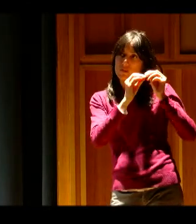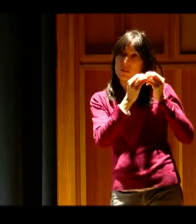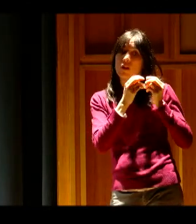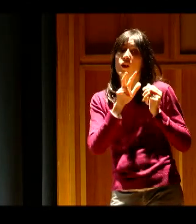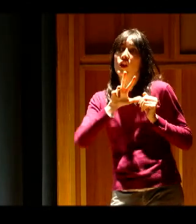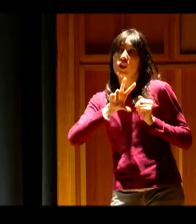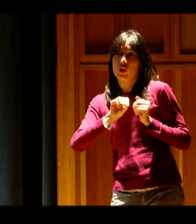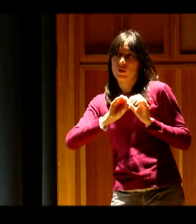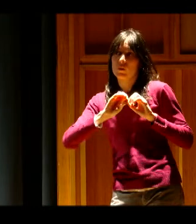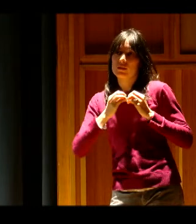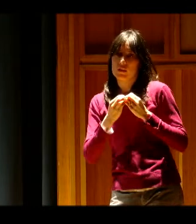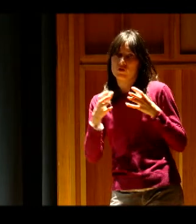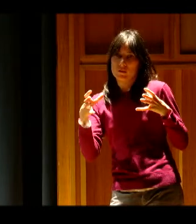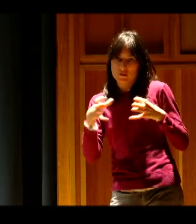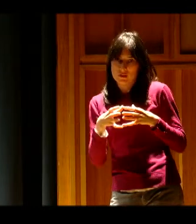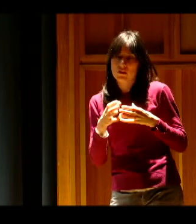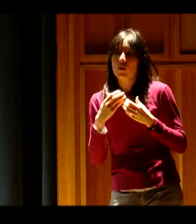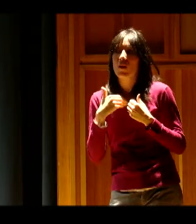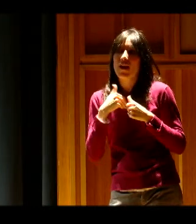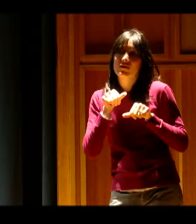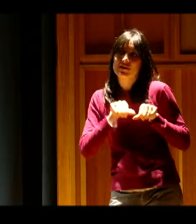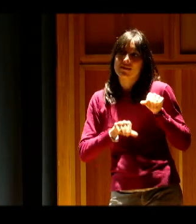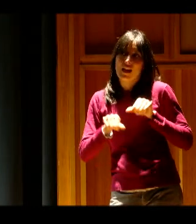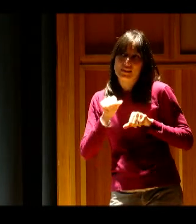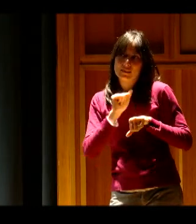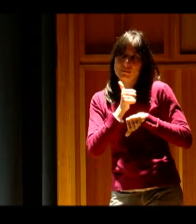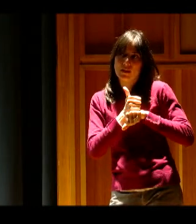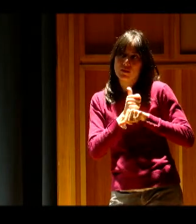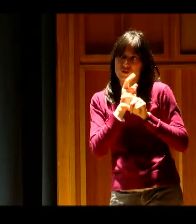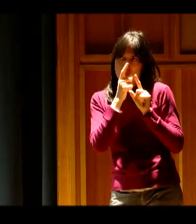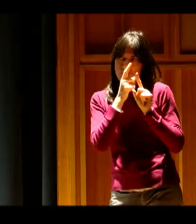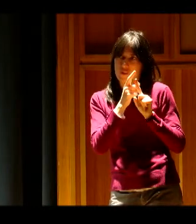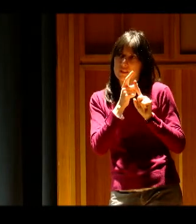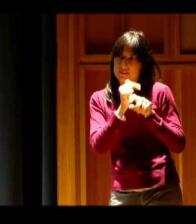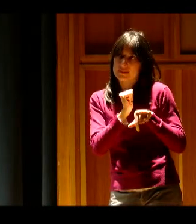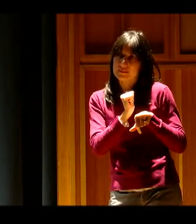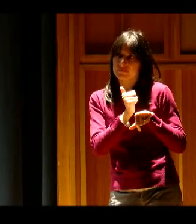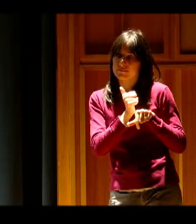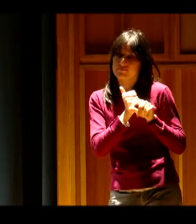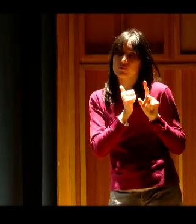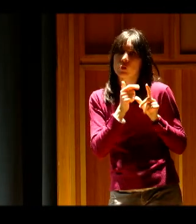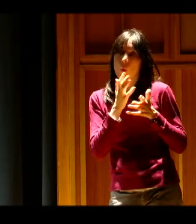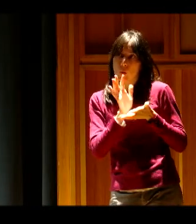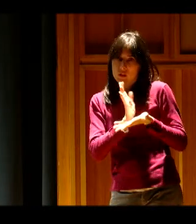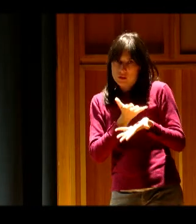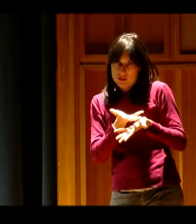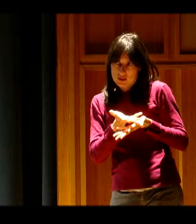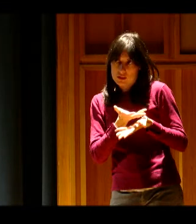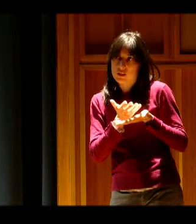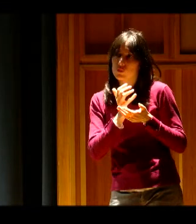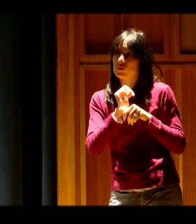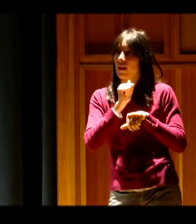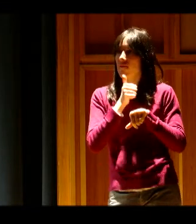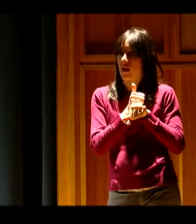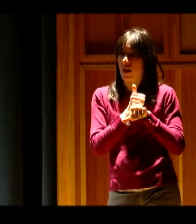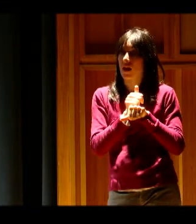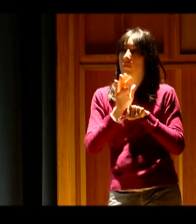on science-based target setting that means working with them to develop a pathway between where they are now and